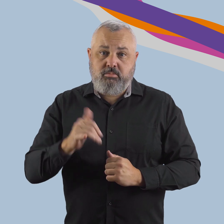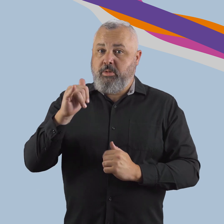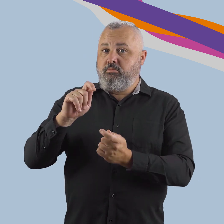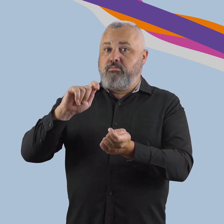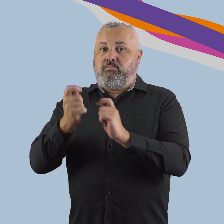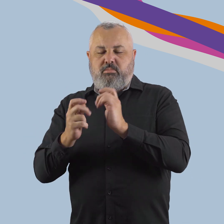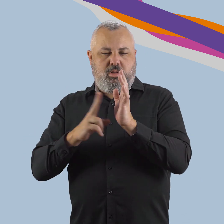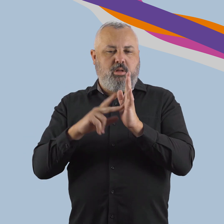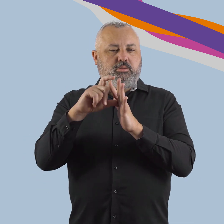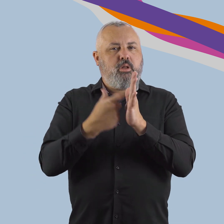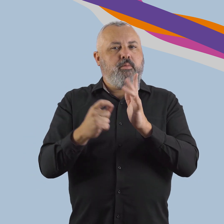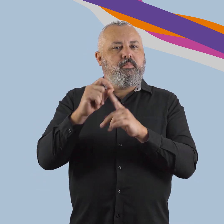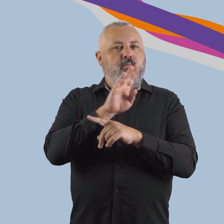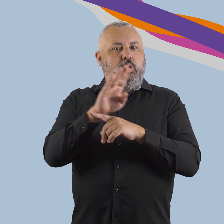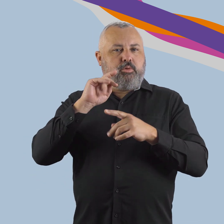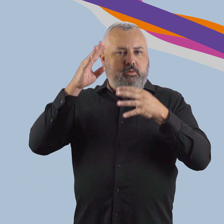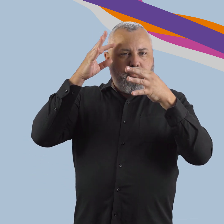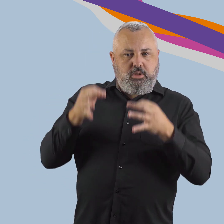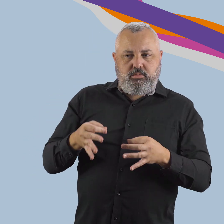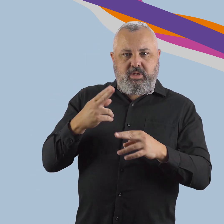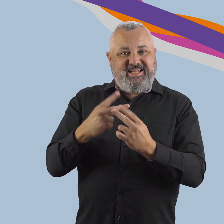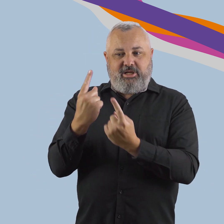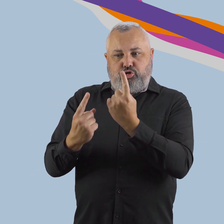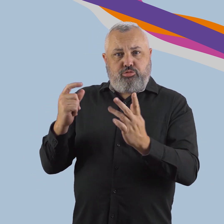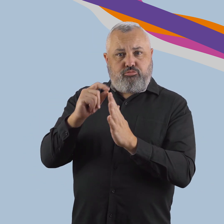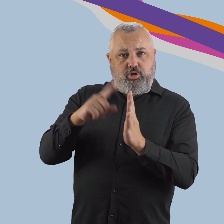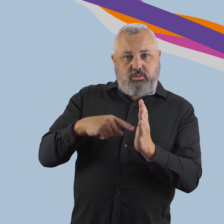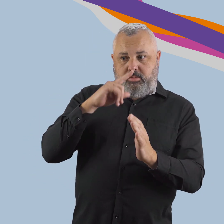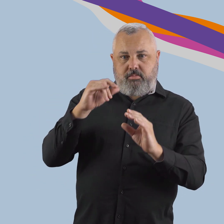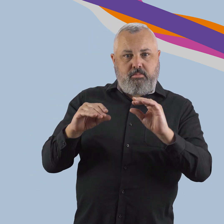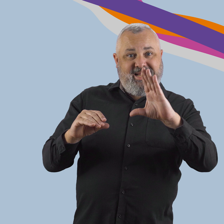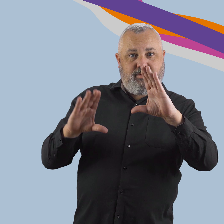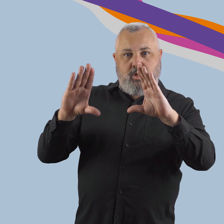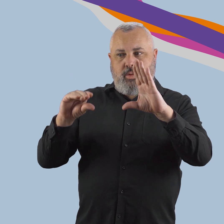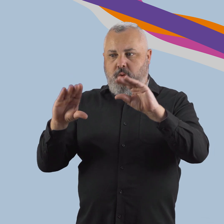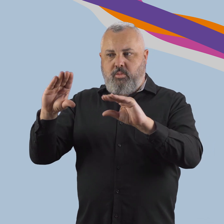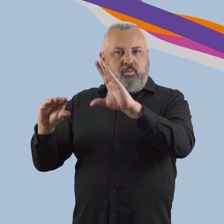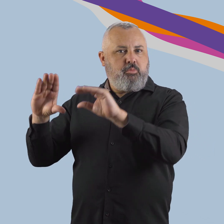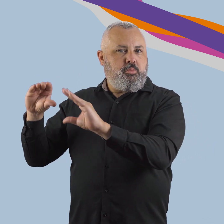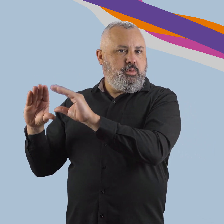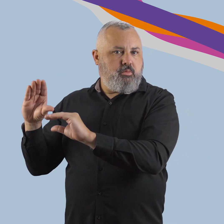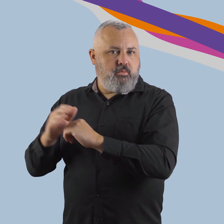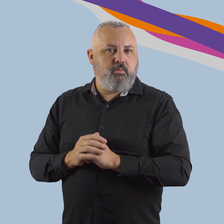Subject to NDRP Board decisions; they may choose to award larger or smaller funding amounts per project.